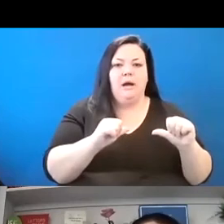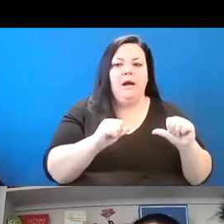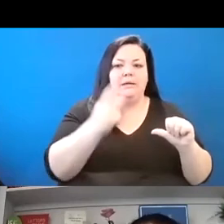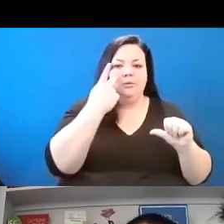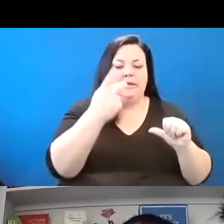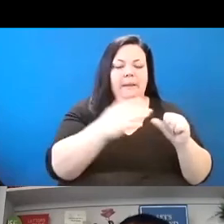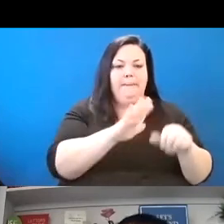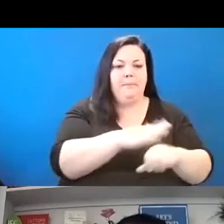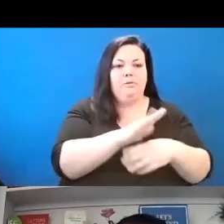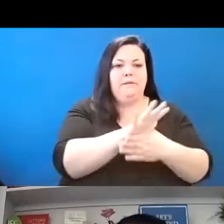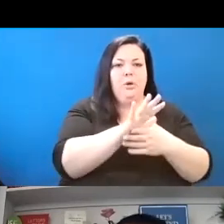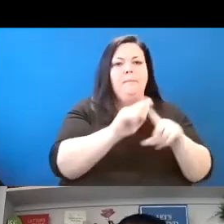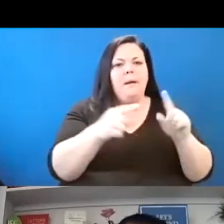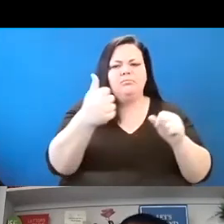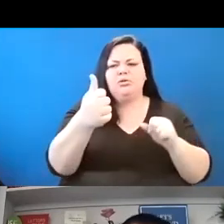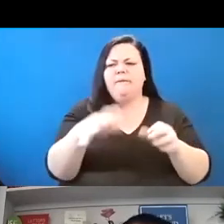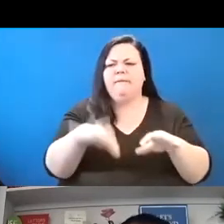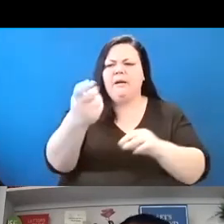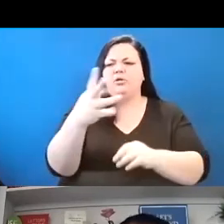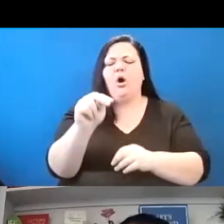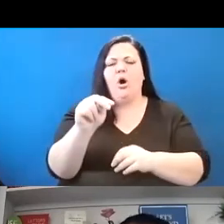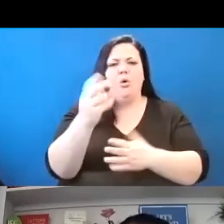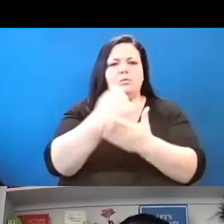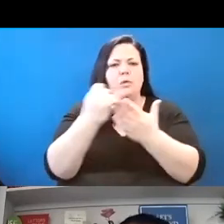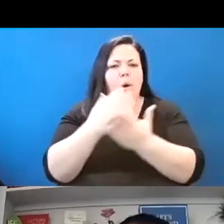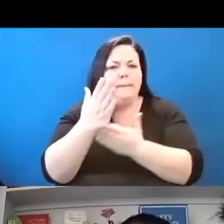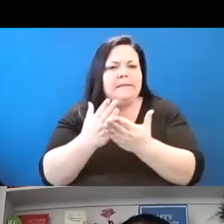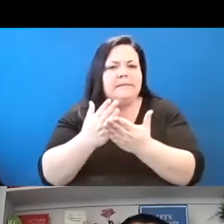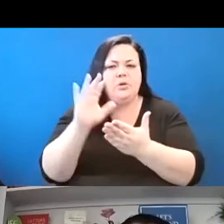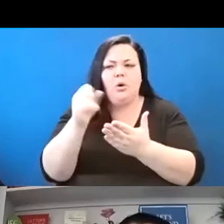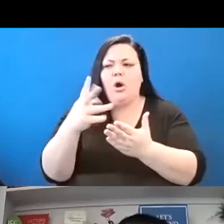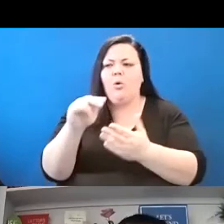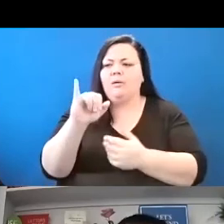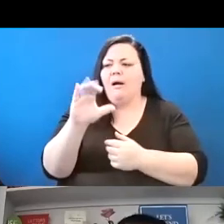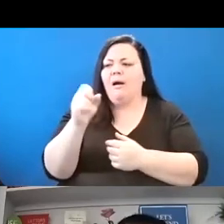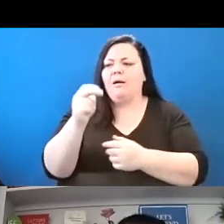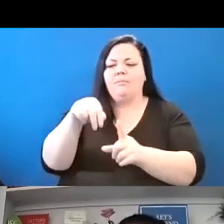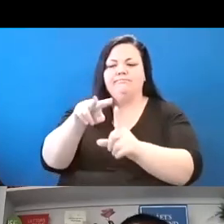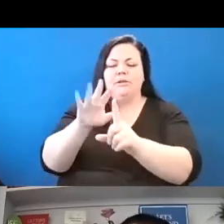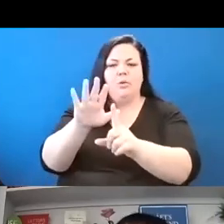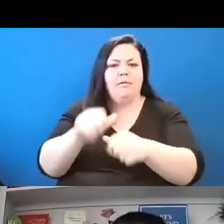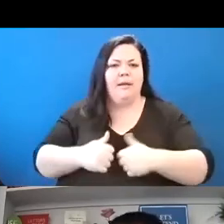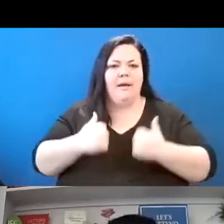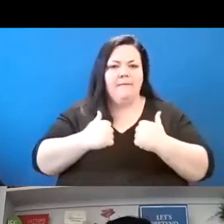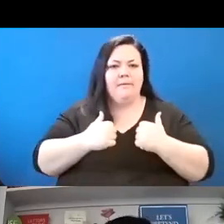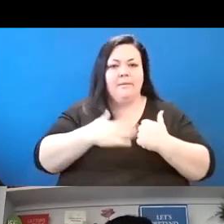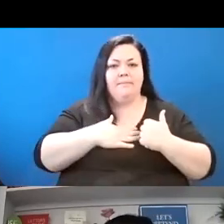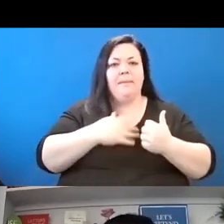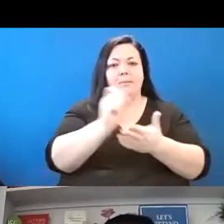own art pieces you find your own uh icons in your life i'm writing my own jurassic poem part poems